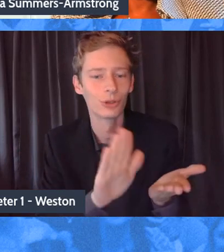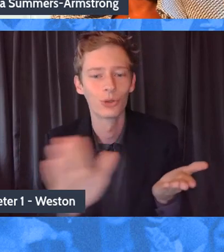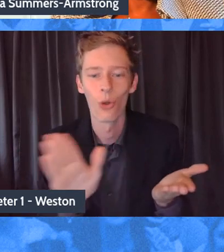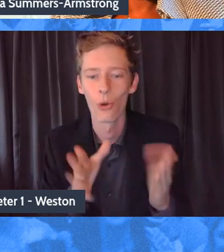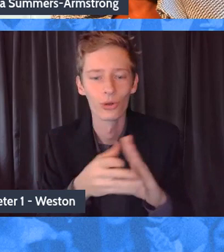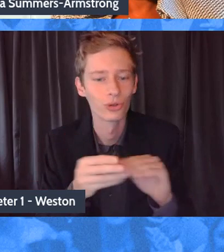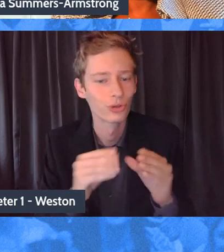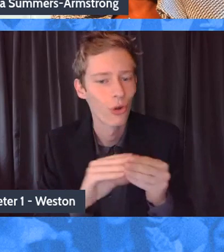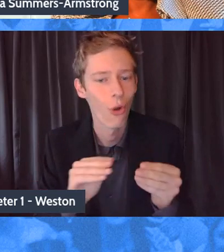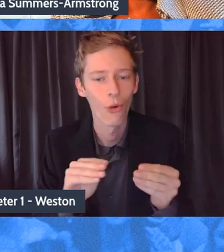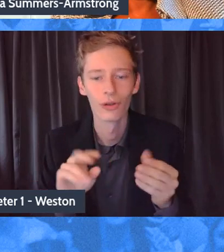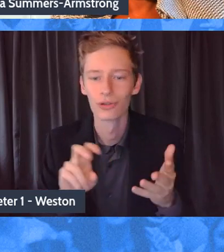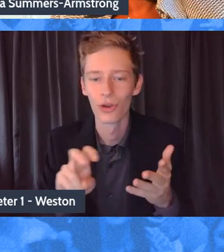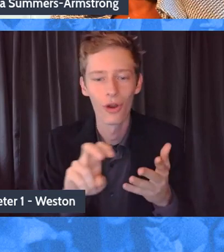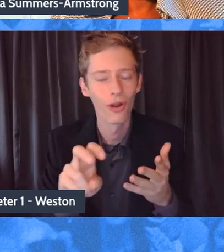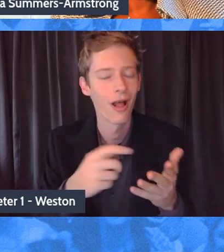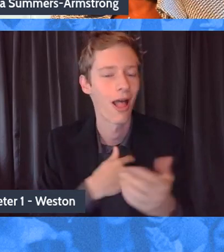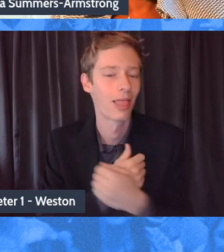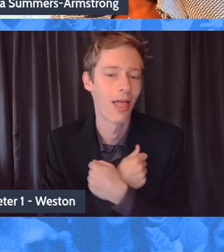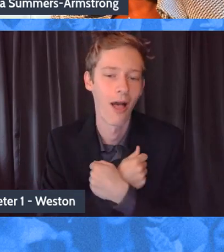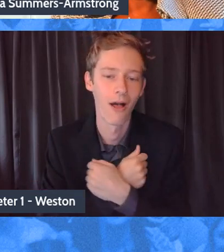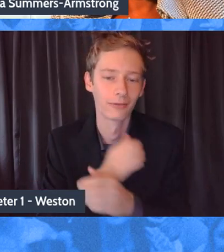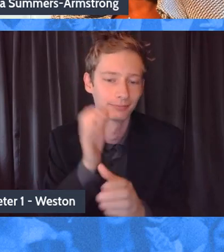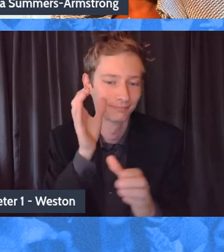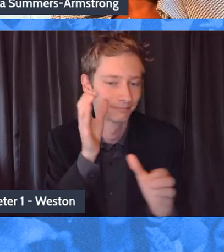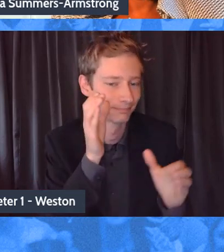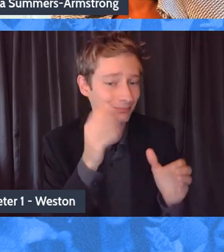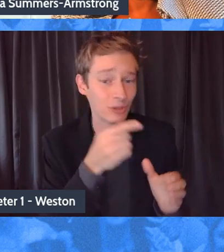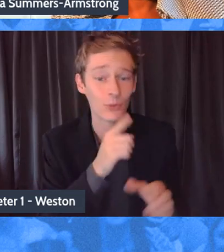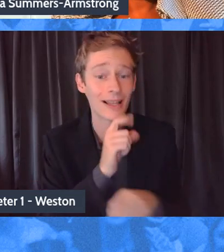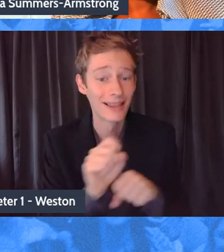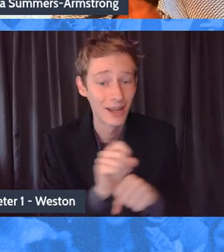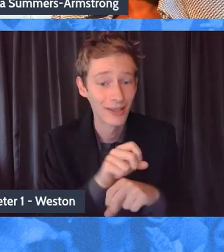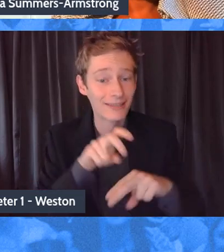That's so powerful to know that you are literally sitting in her seat. That's pretty amazing.